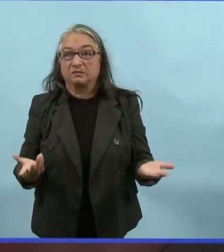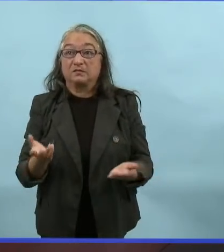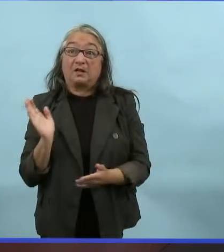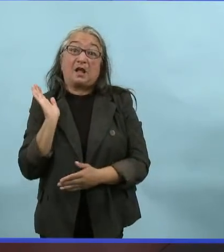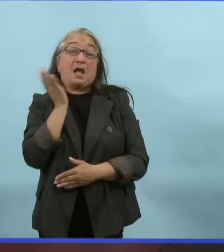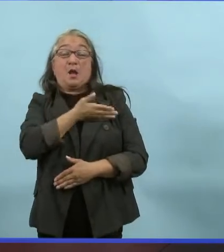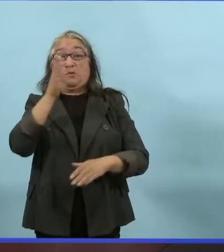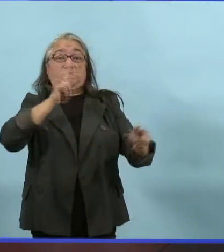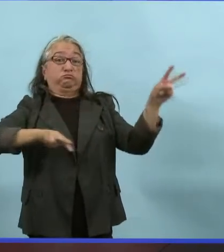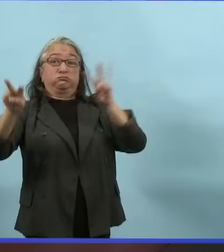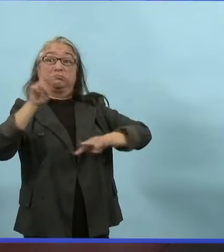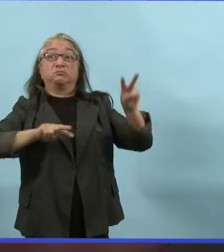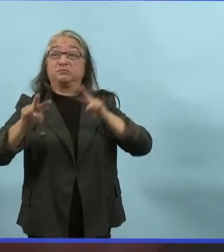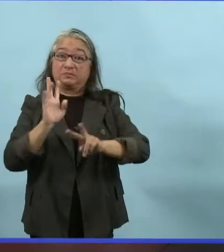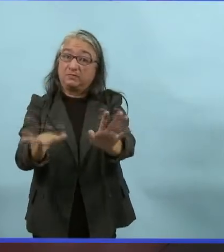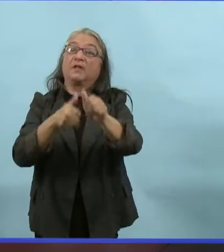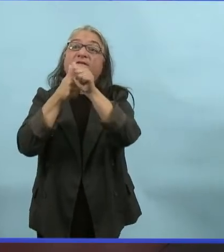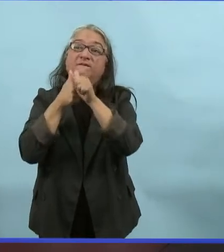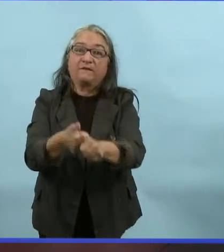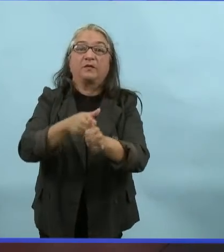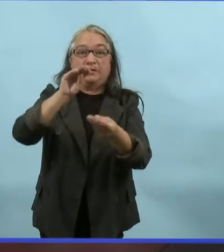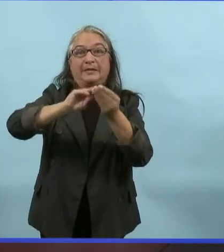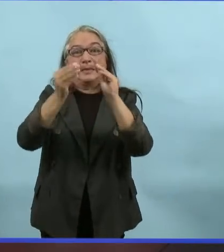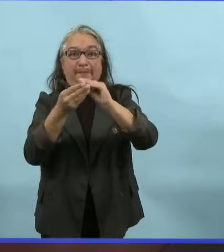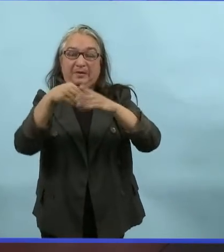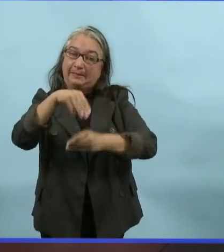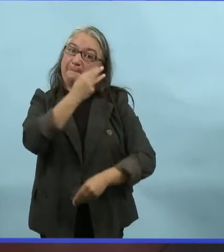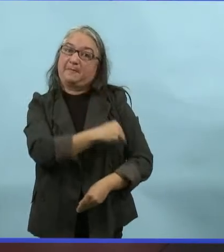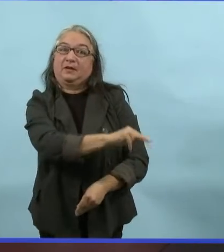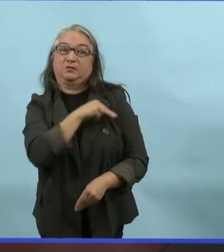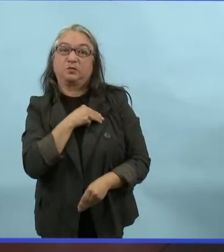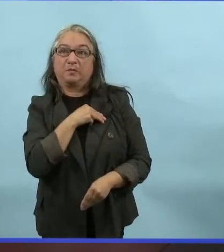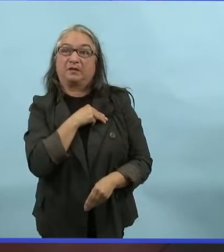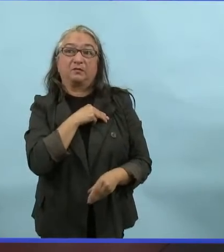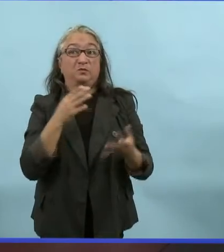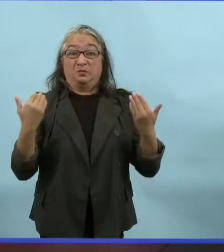the restrictions we have in place which we've been ahead of schedule we're going